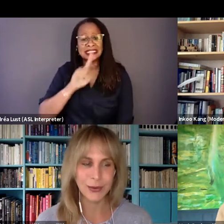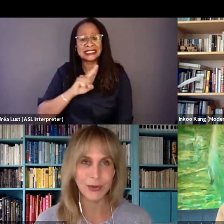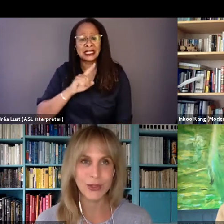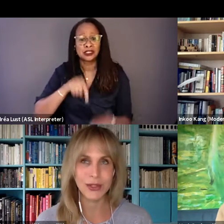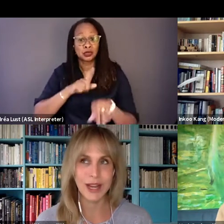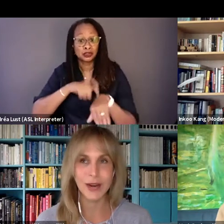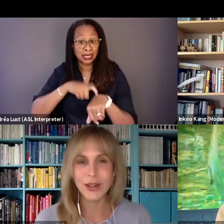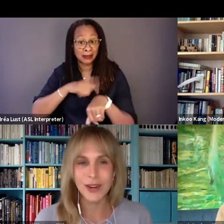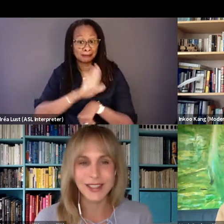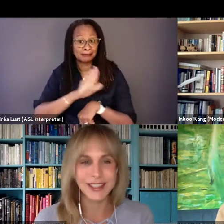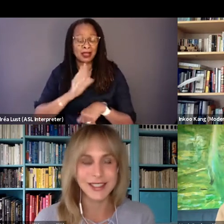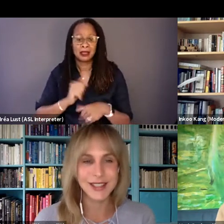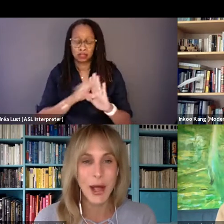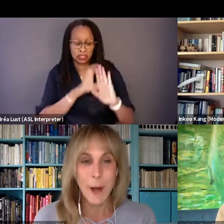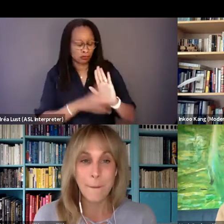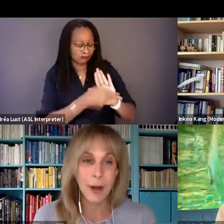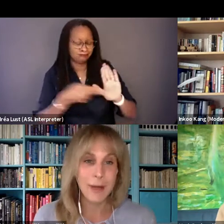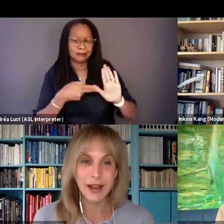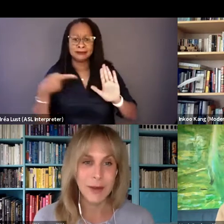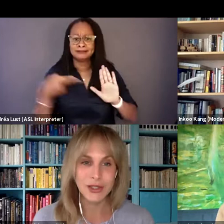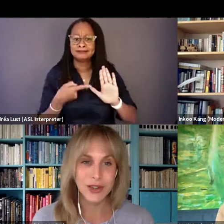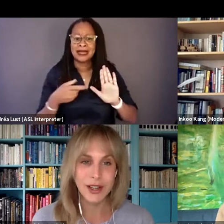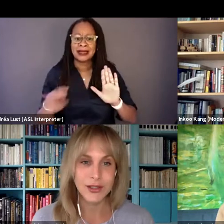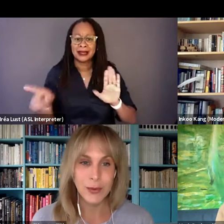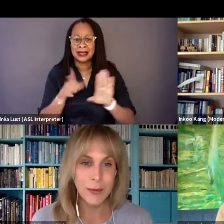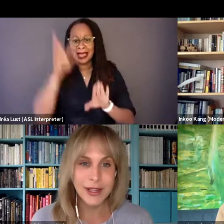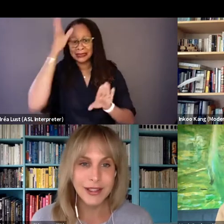was just characterized as a man masquerading as a woman